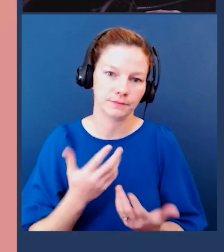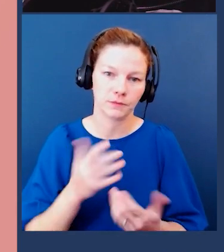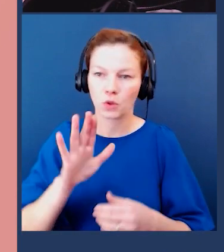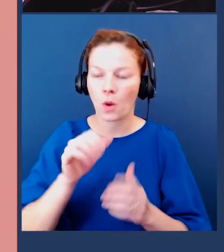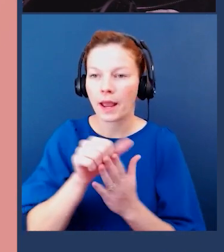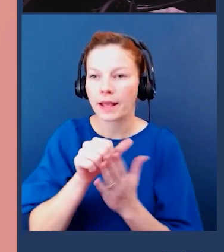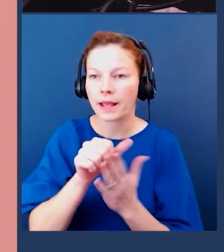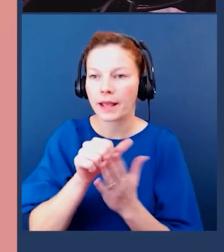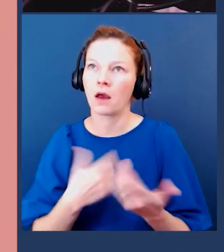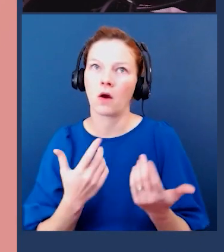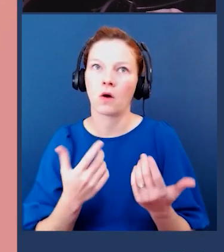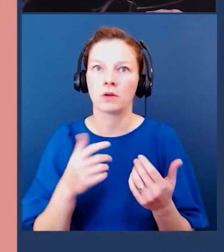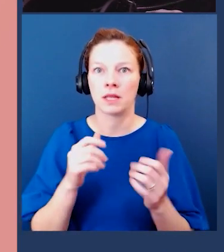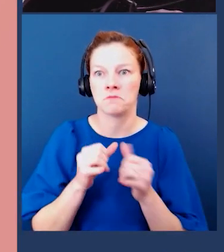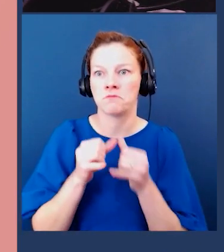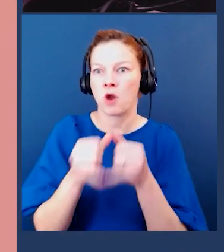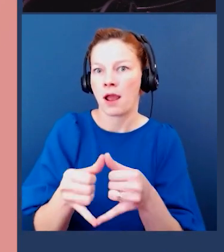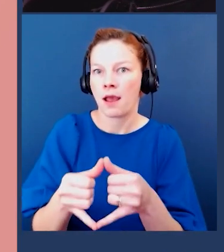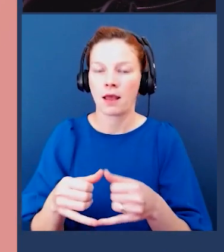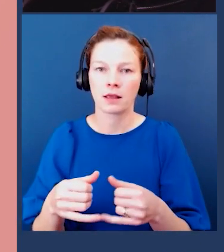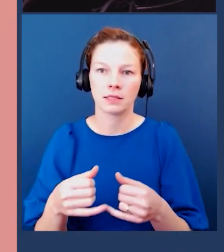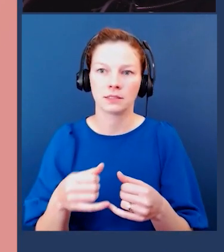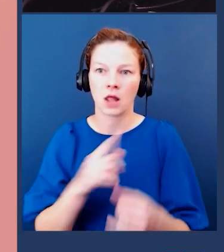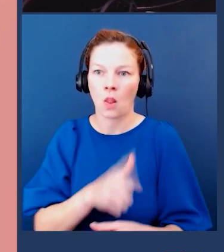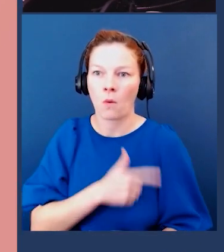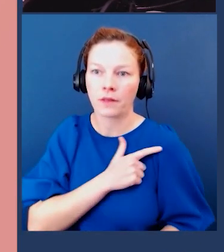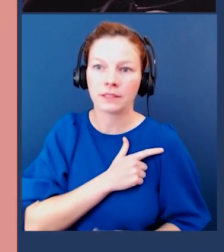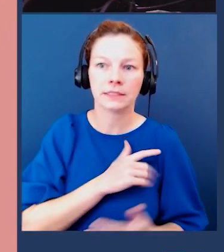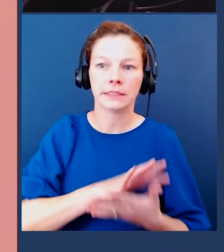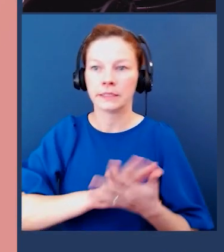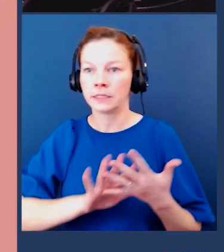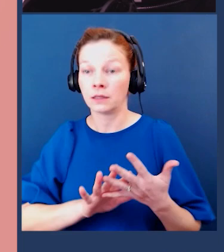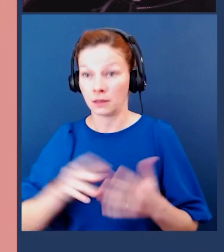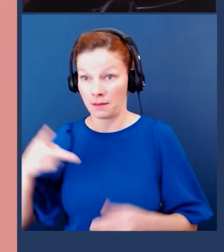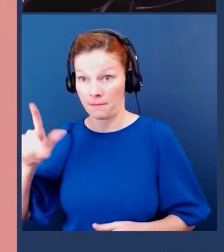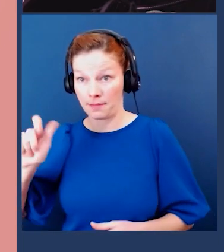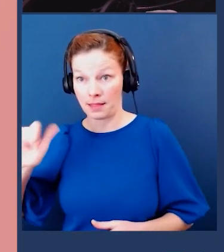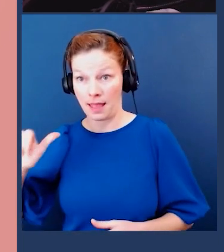and prize and whatnot. PlayFab can actually with you authentication, you know, you